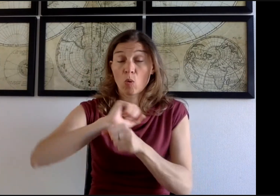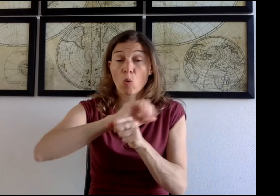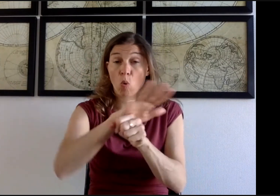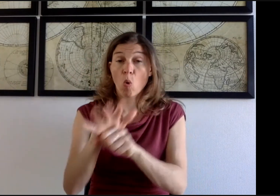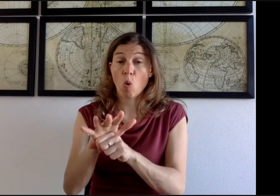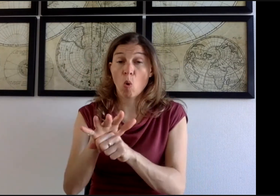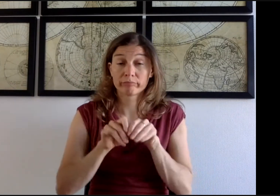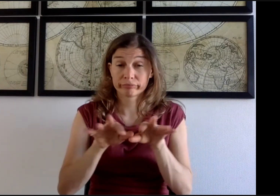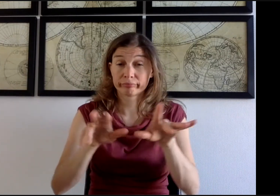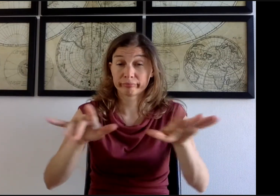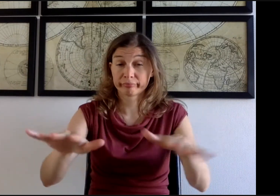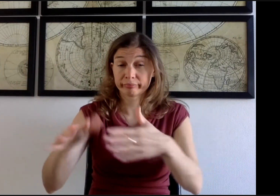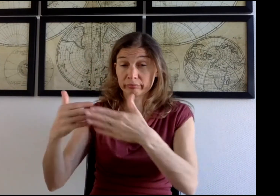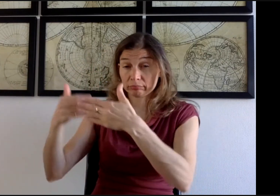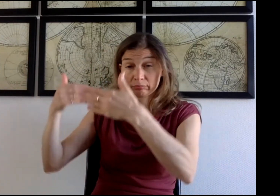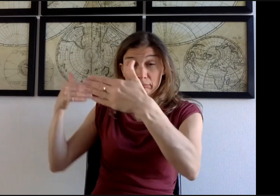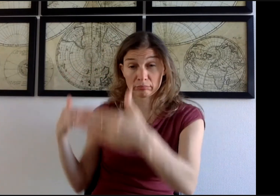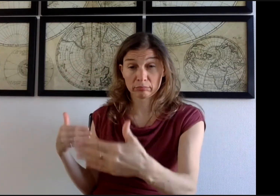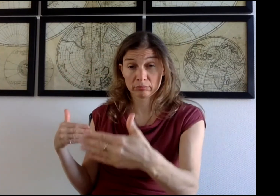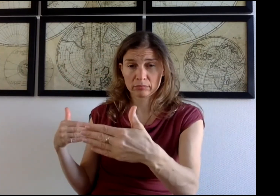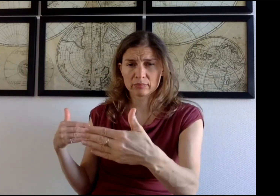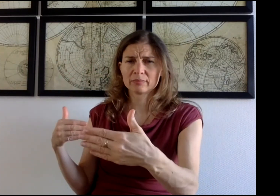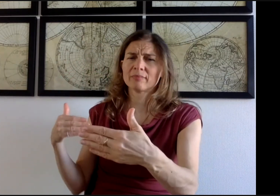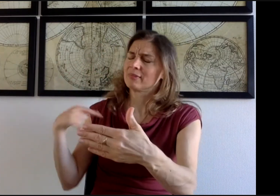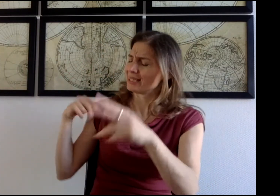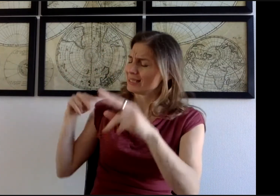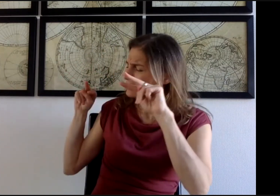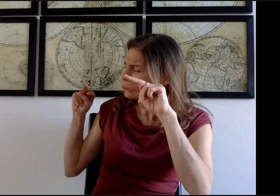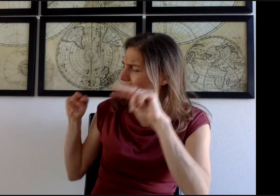the situation of persons with disabilities in Italy is this: